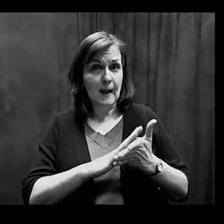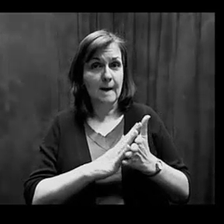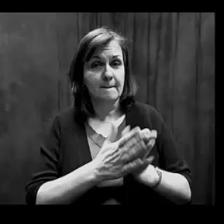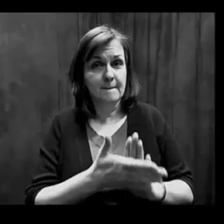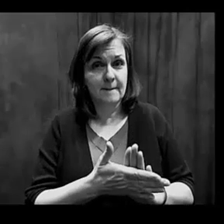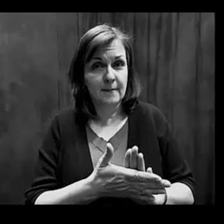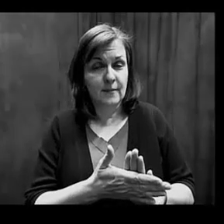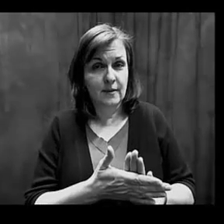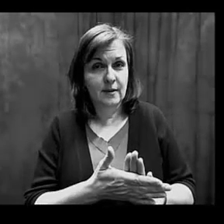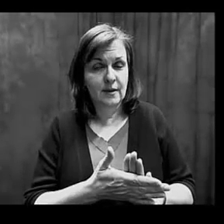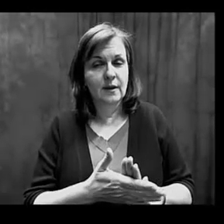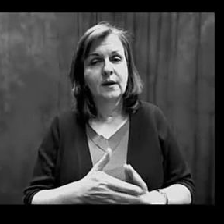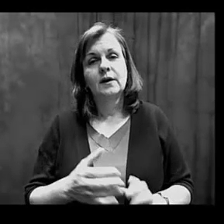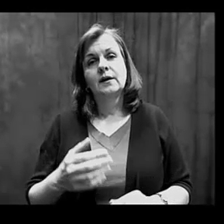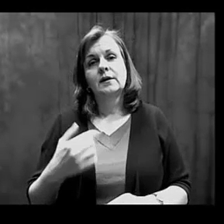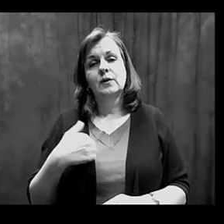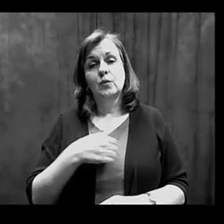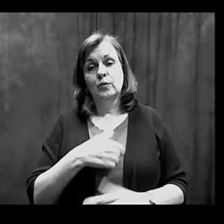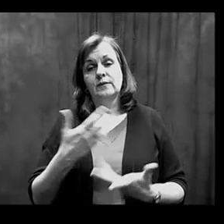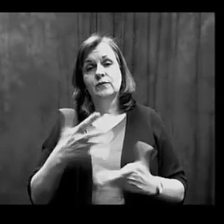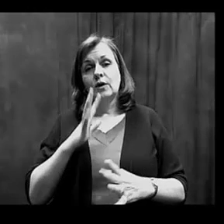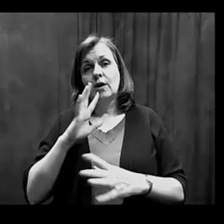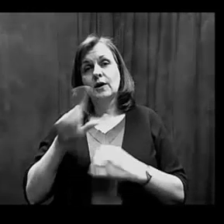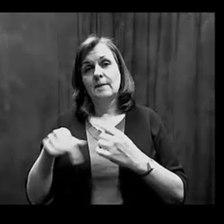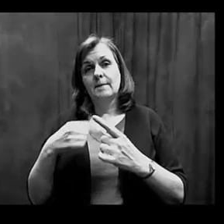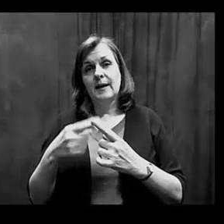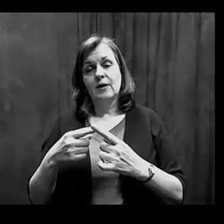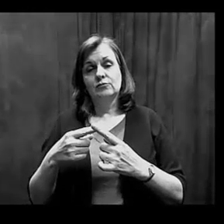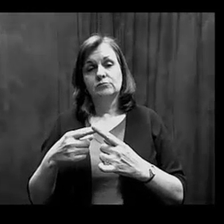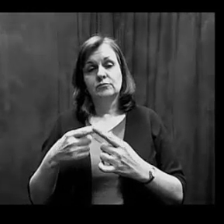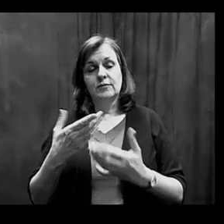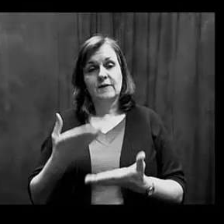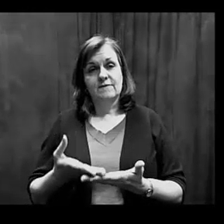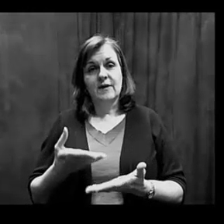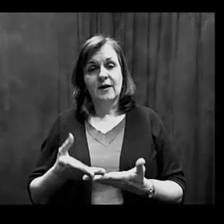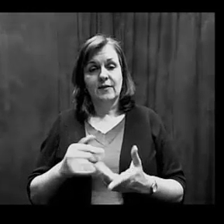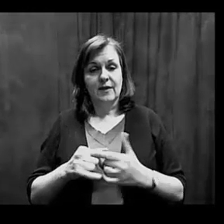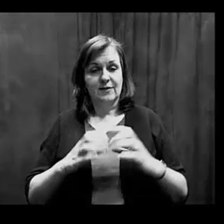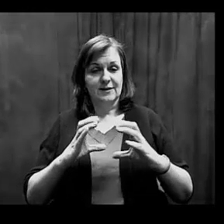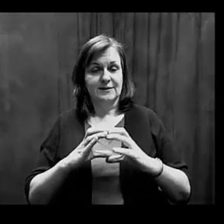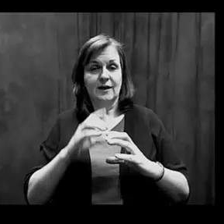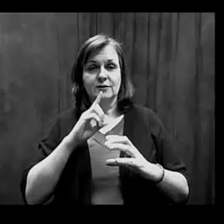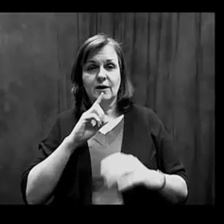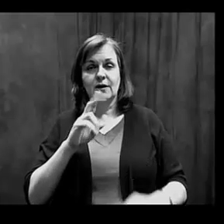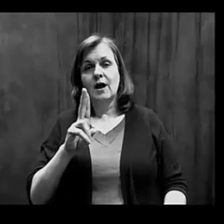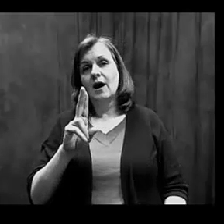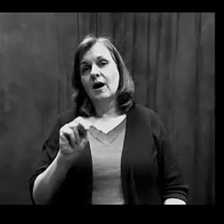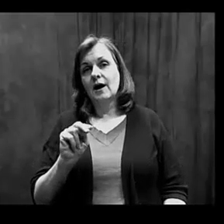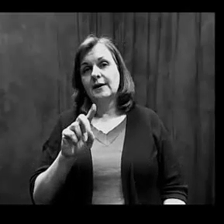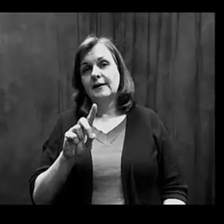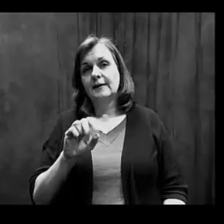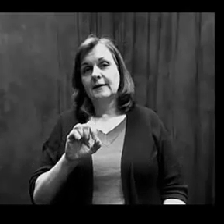and what it actually must become we discussed the idea that cells are undifferentiated